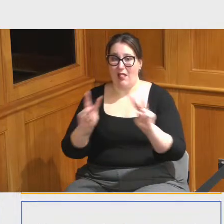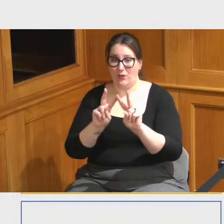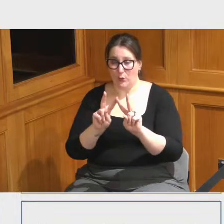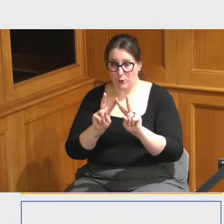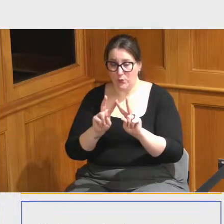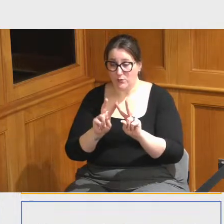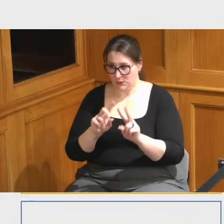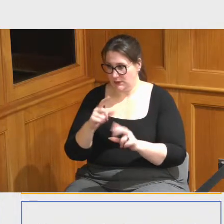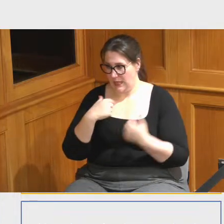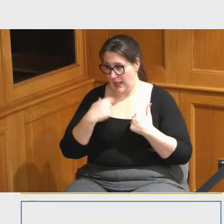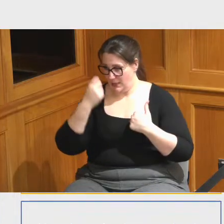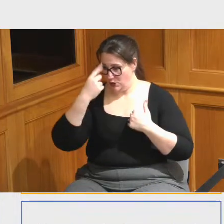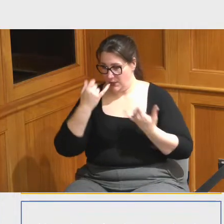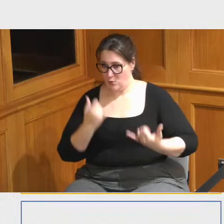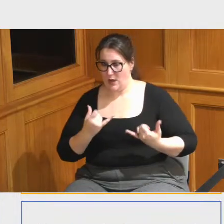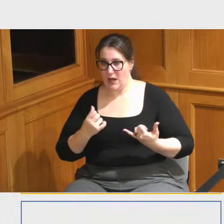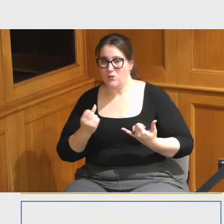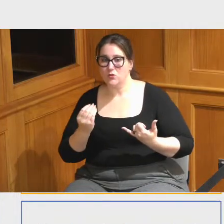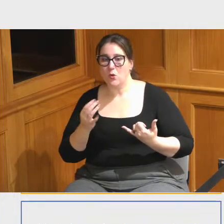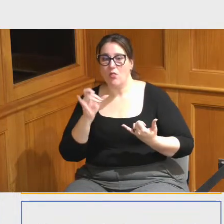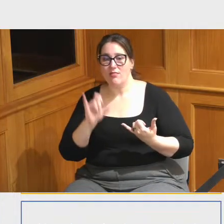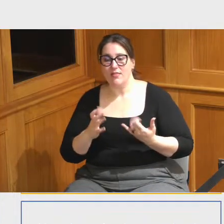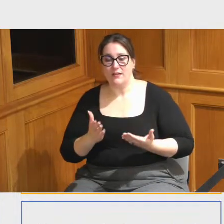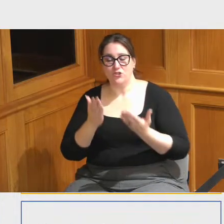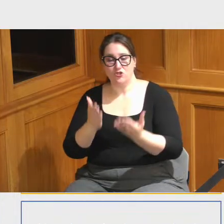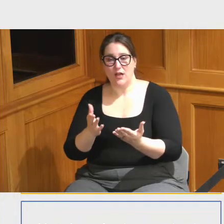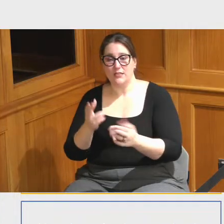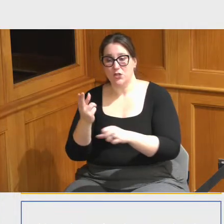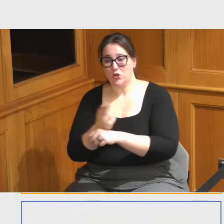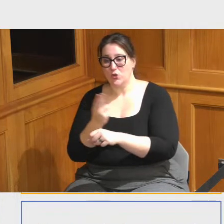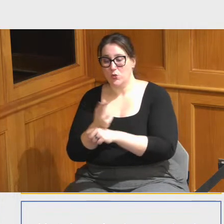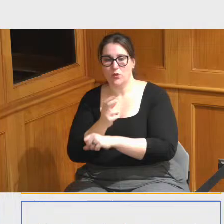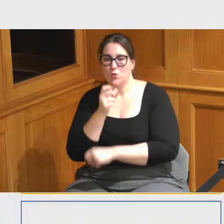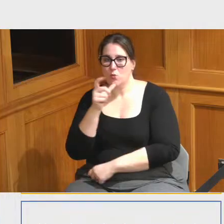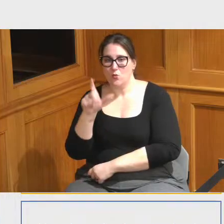right now. So that suggests that that would that use would not need to receive any direct subsidy